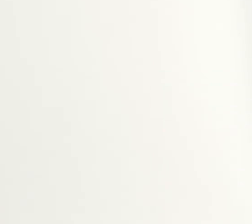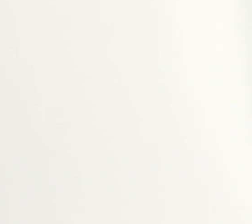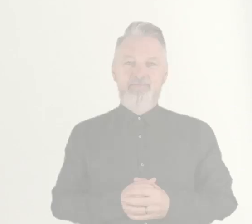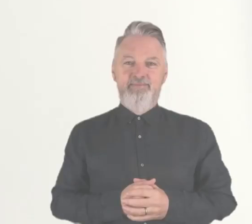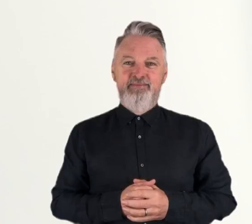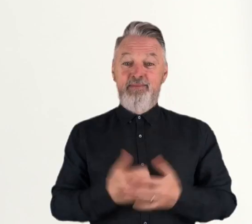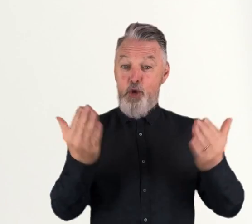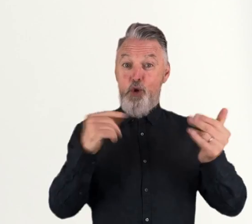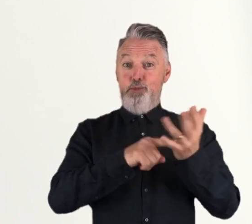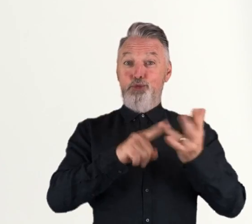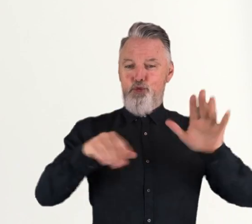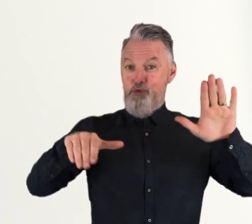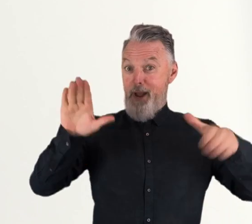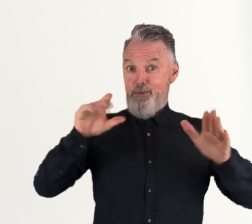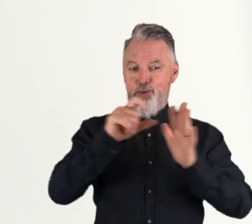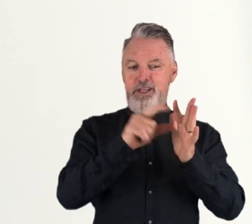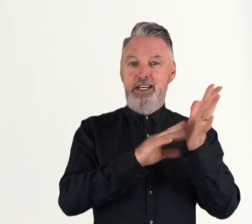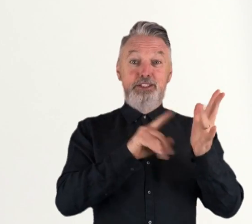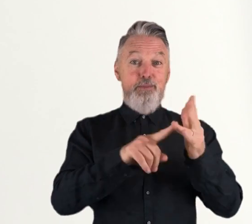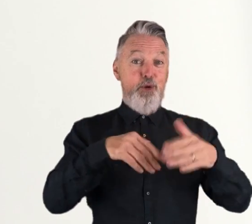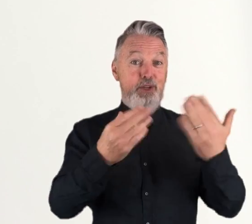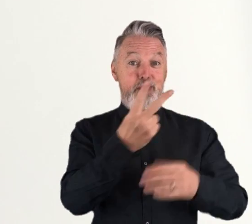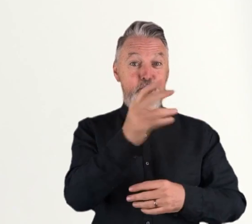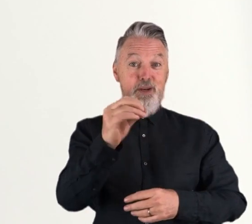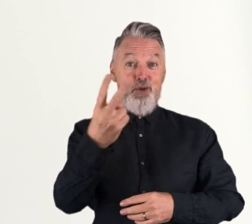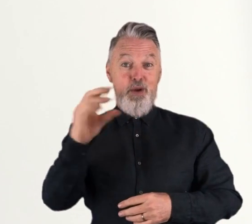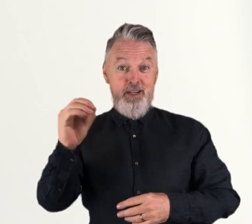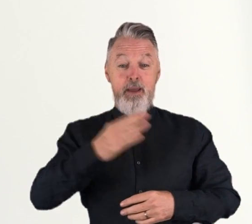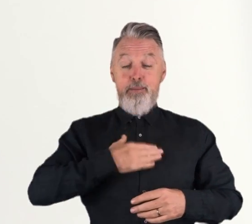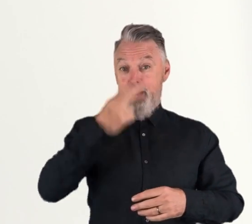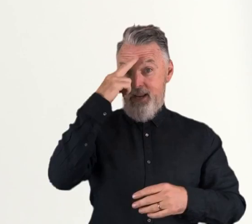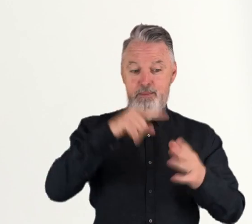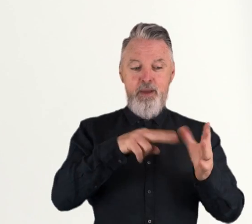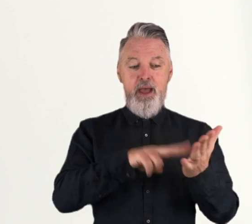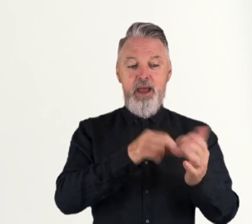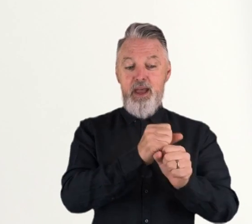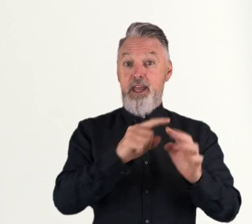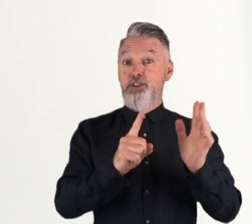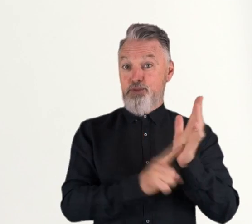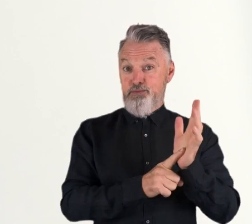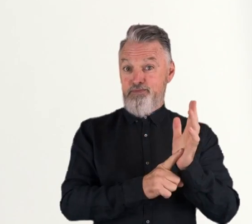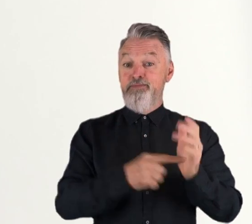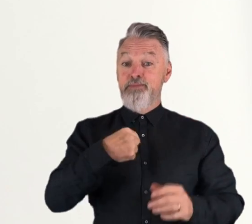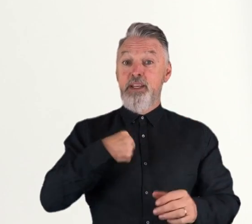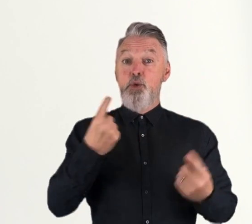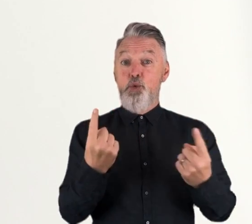Welcome to Remarkable Demo Day 2020 My name's Angel Dixon, I was last year’s Young Australian of the year